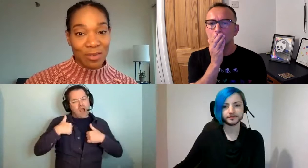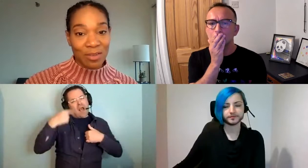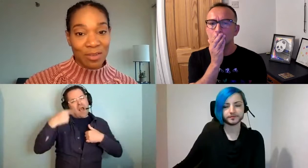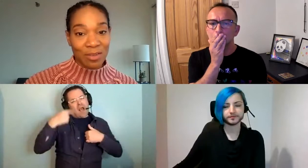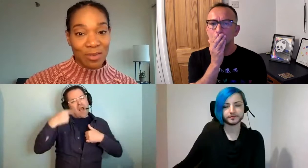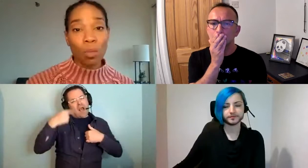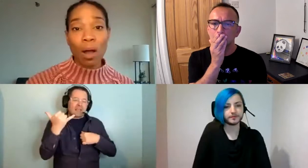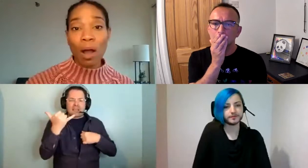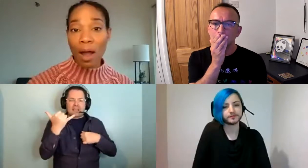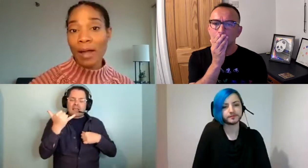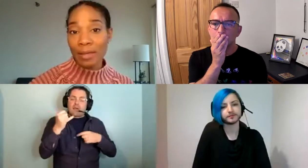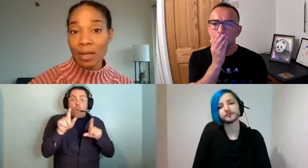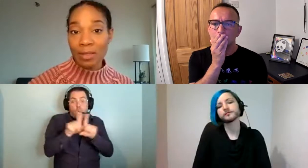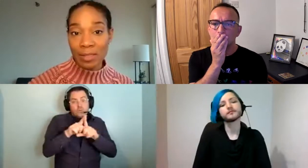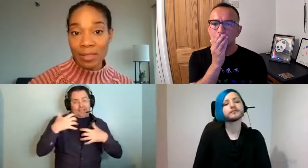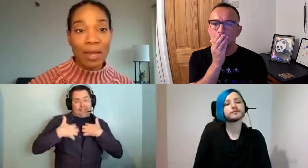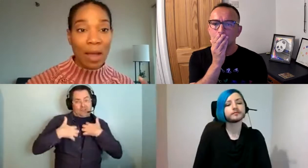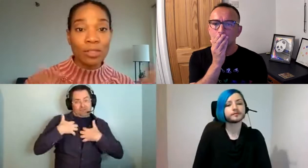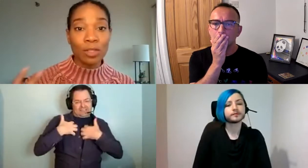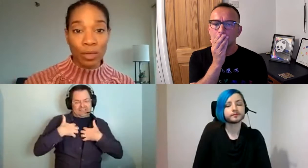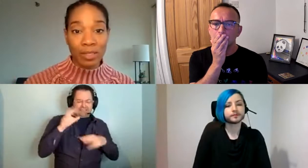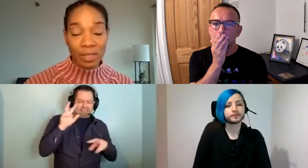because I absolutely feel it's a need and immediately